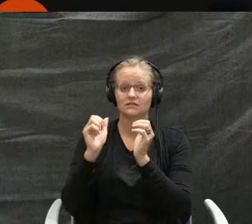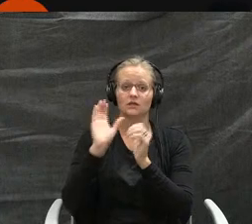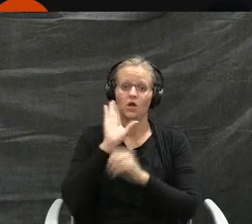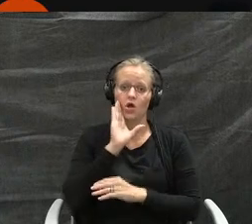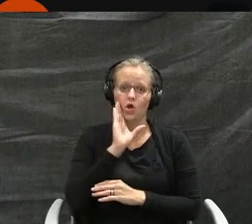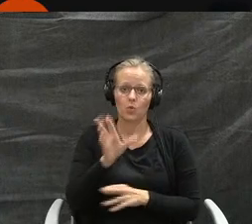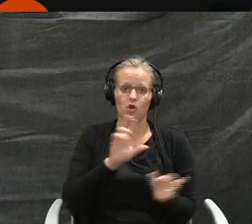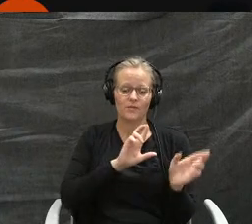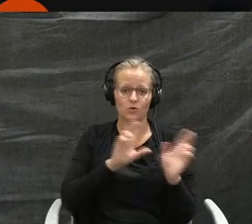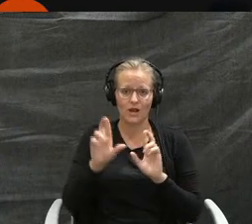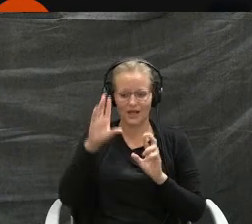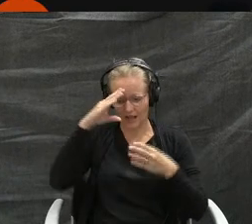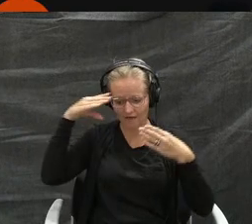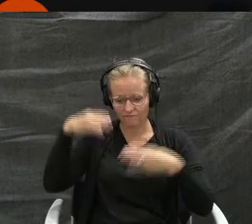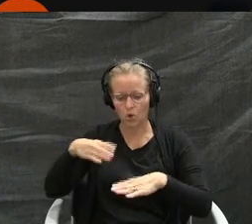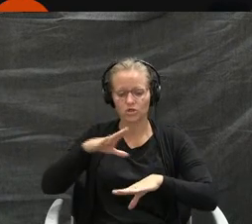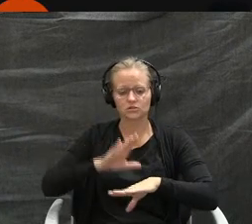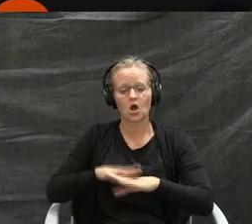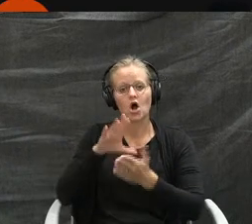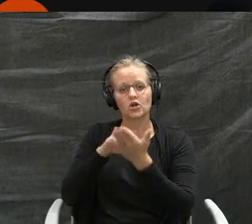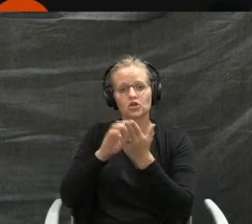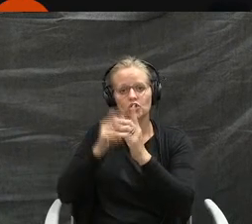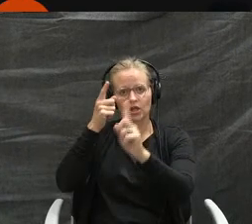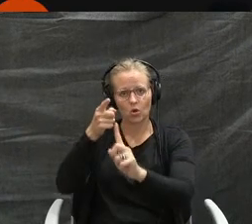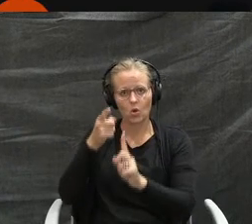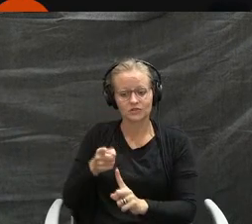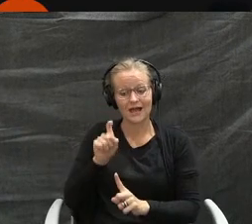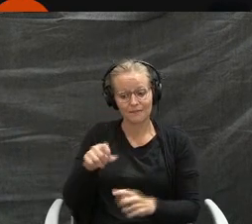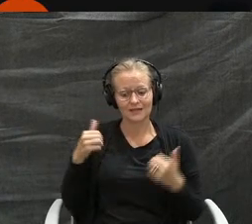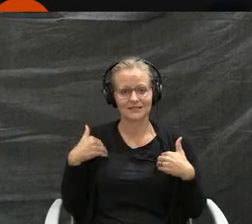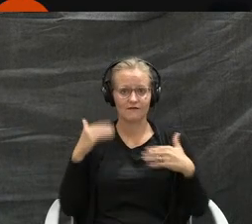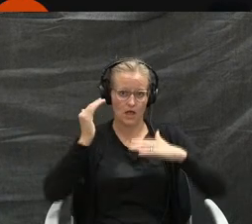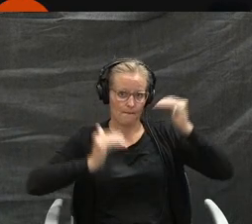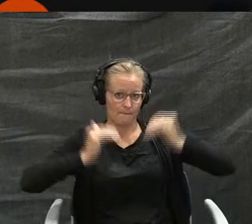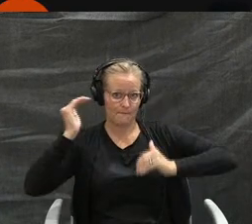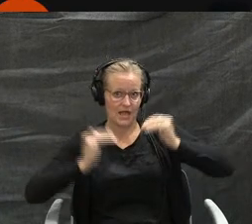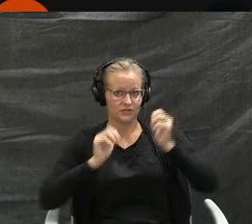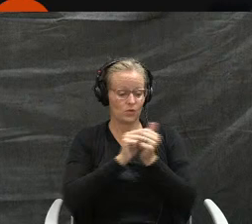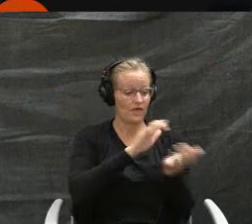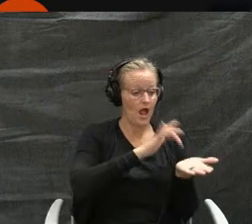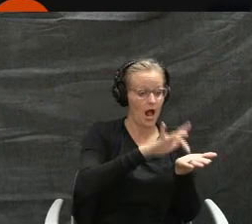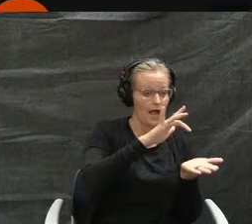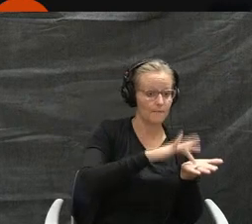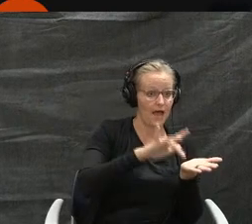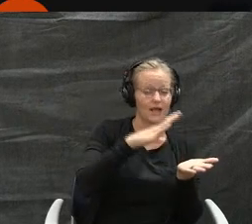We also think there needs to be a balance between iPad activities and paper pencil